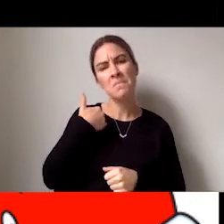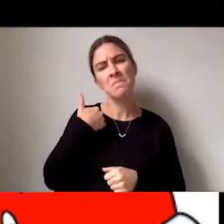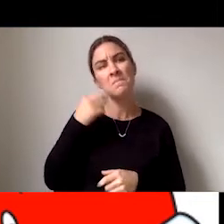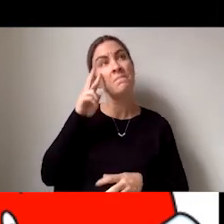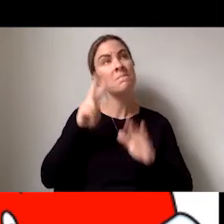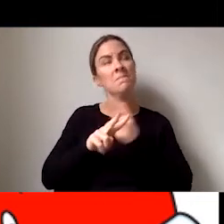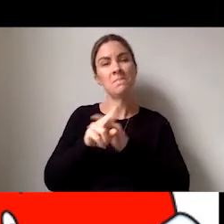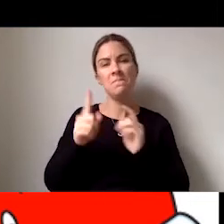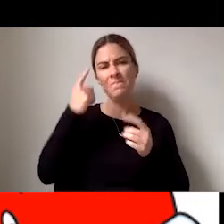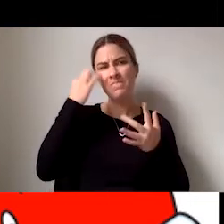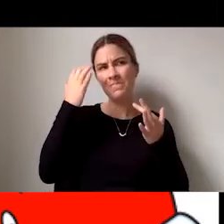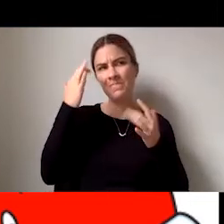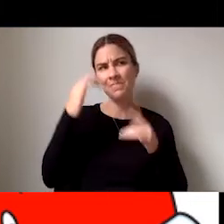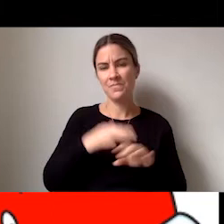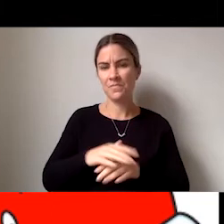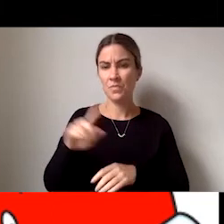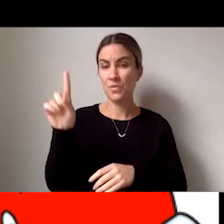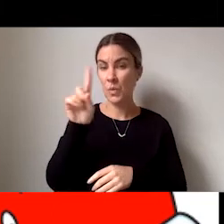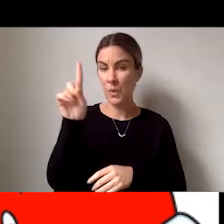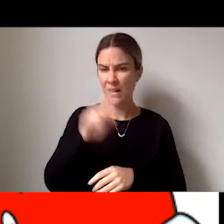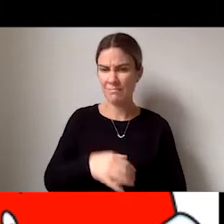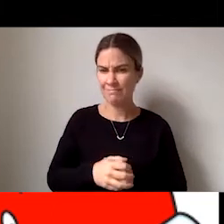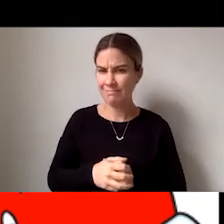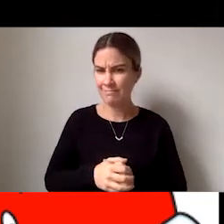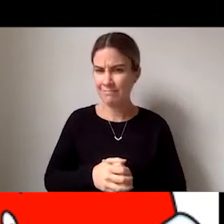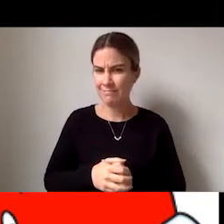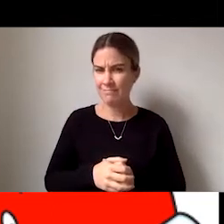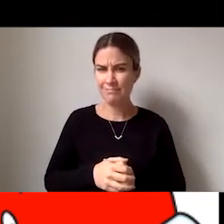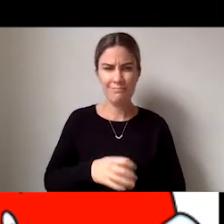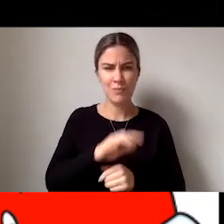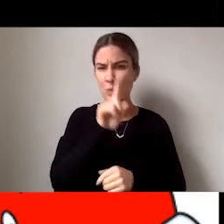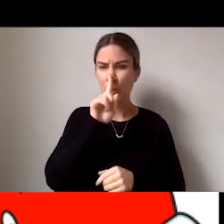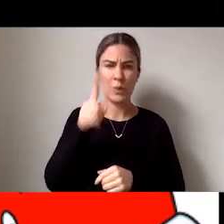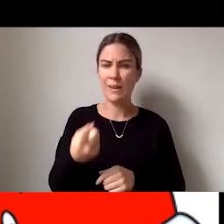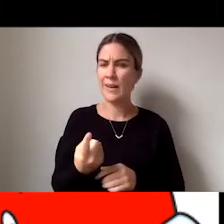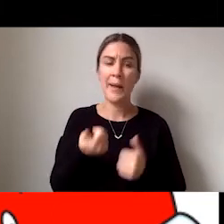isn't going to be possible to speak to every example or situation of the